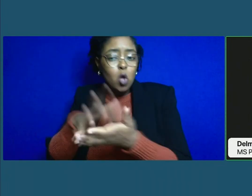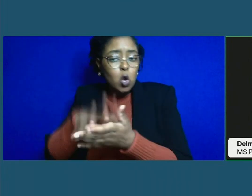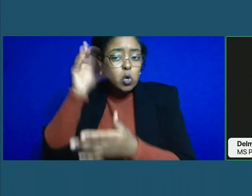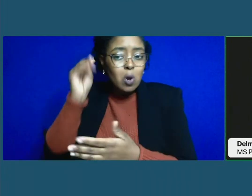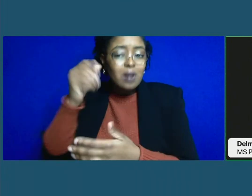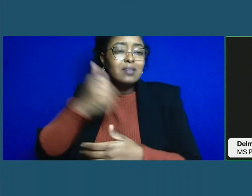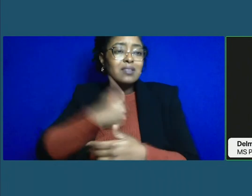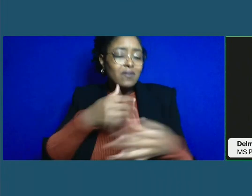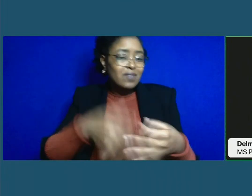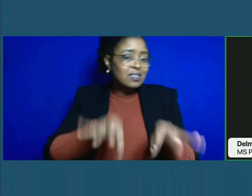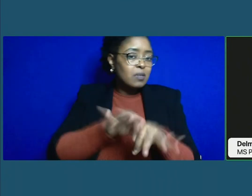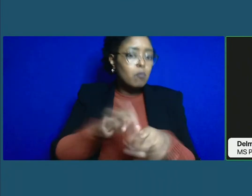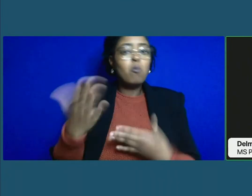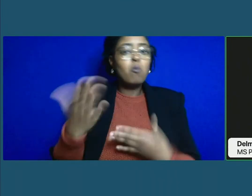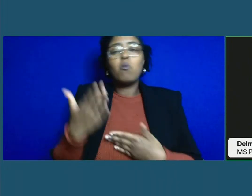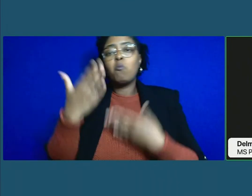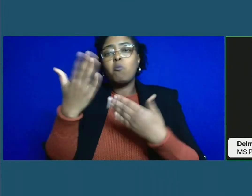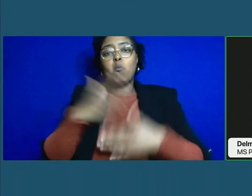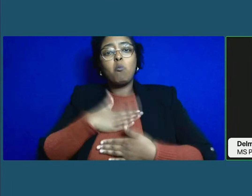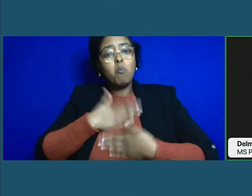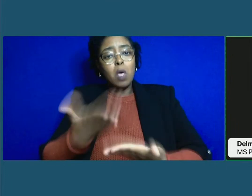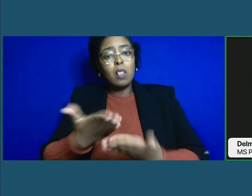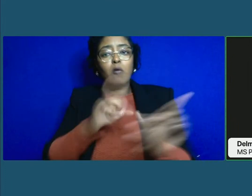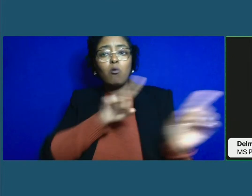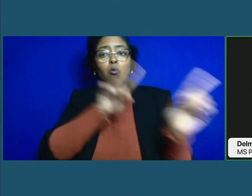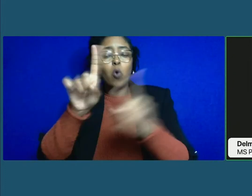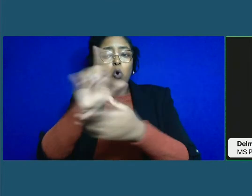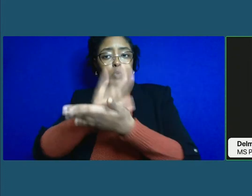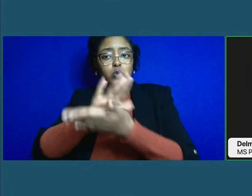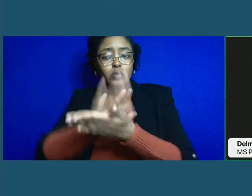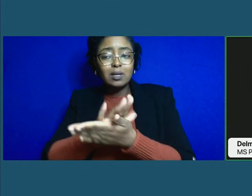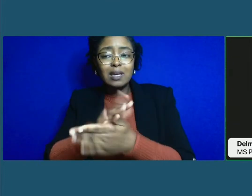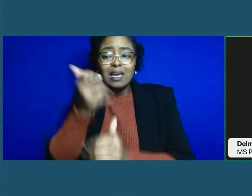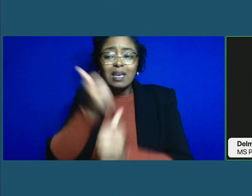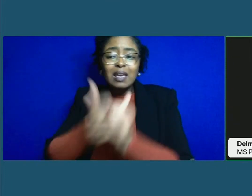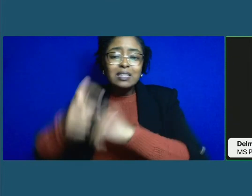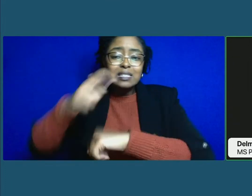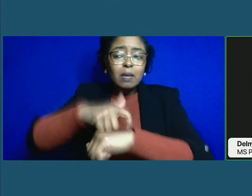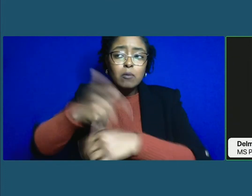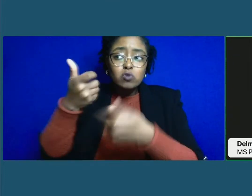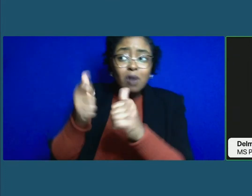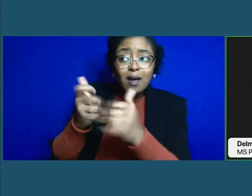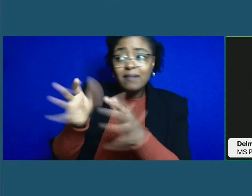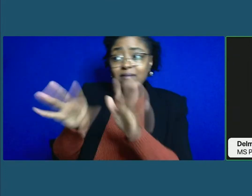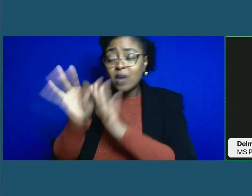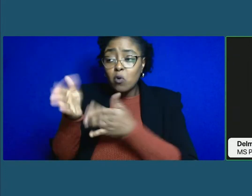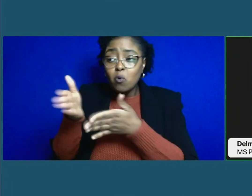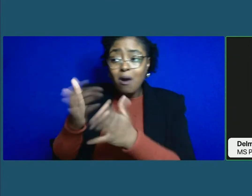showers, ability to learn their self esteem and willingness to